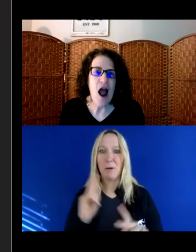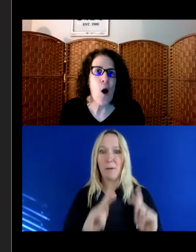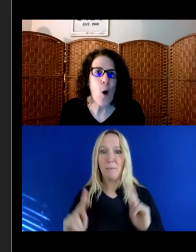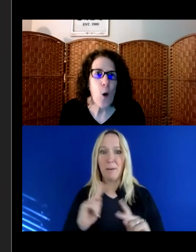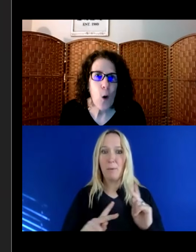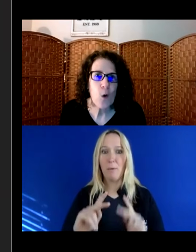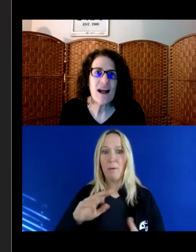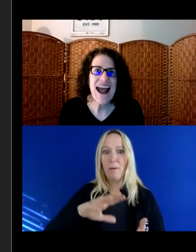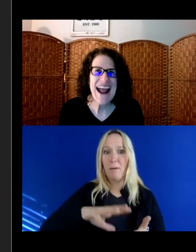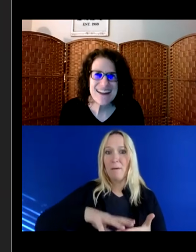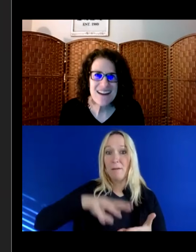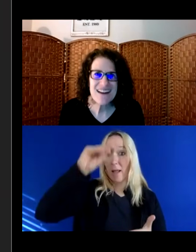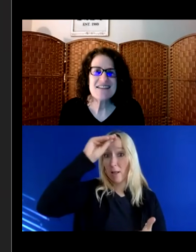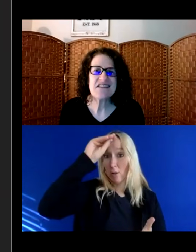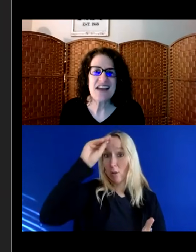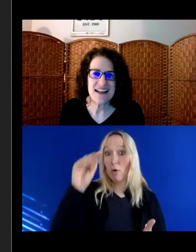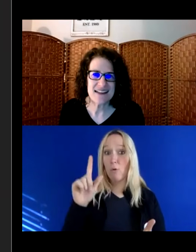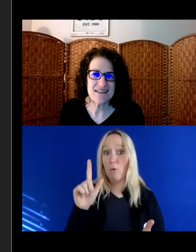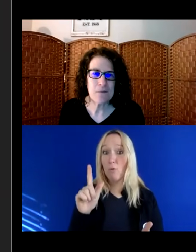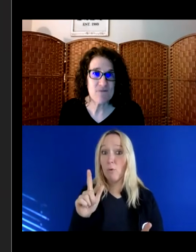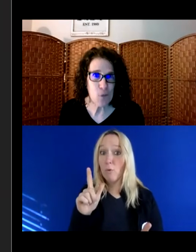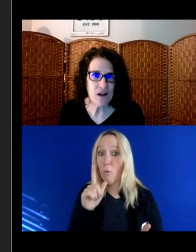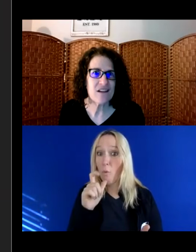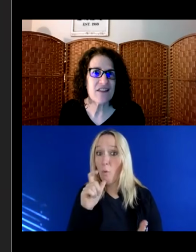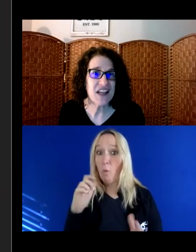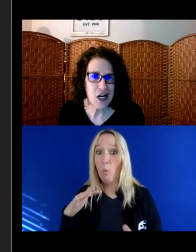a whole eight seconds before the audio.